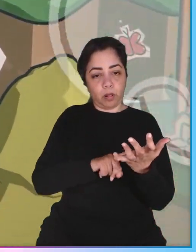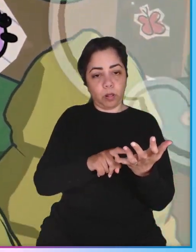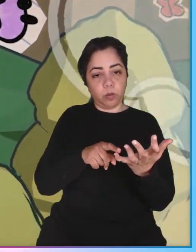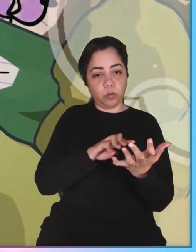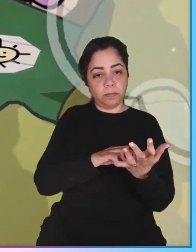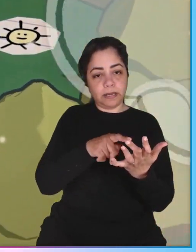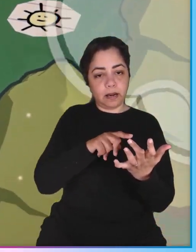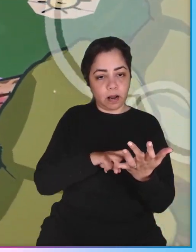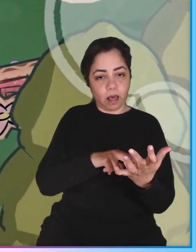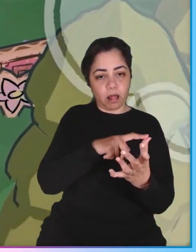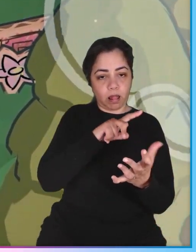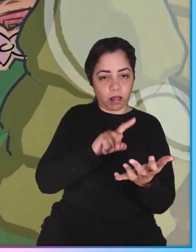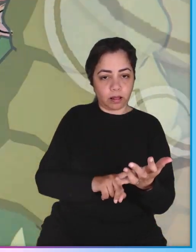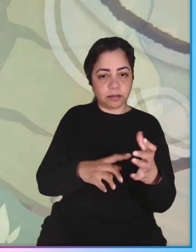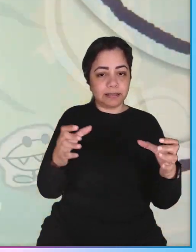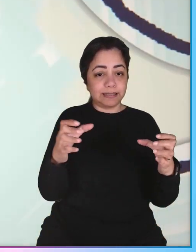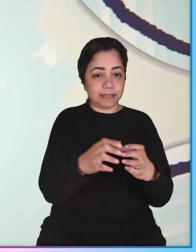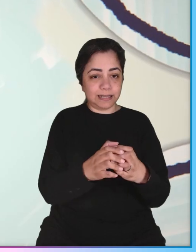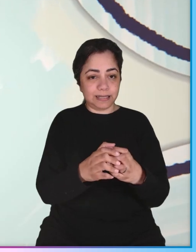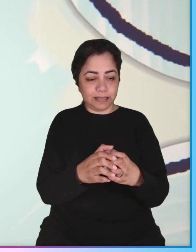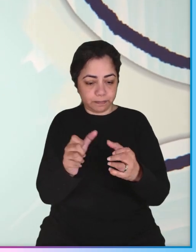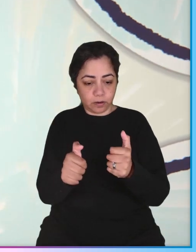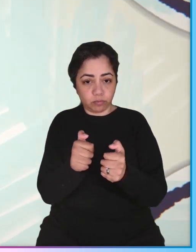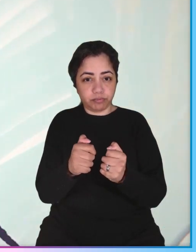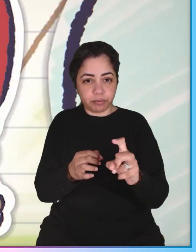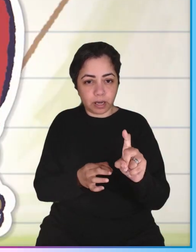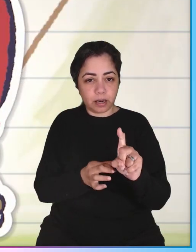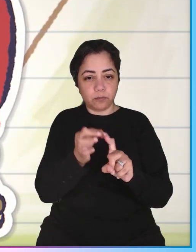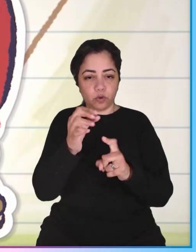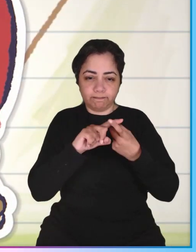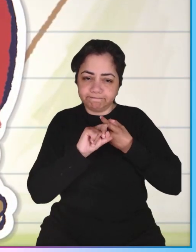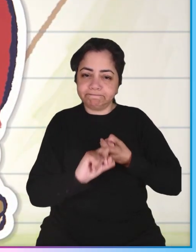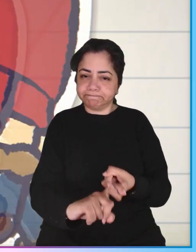We took part in an inclusive design accelerator in 2022